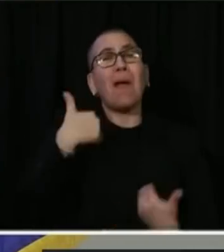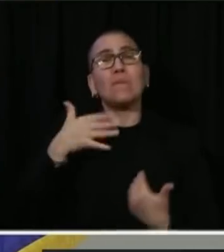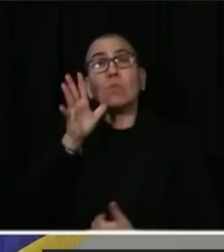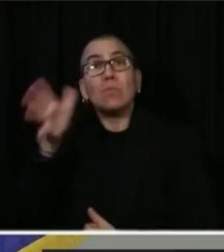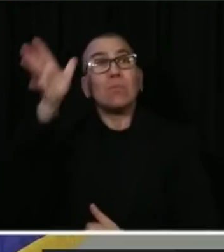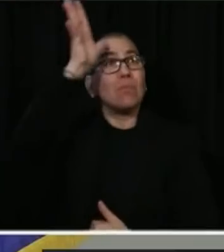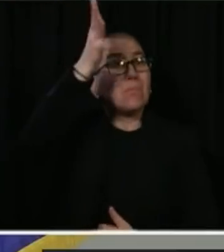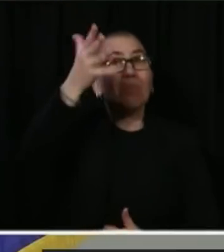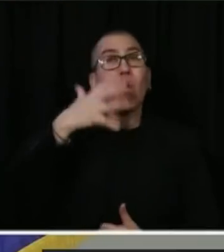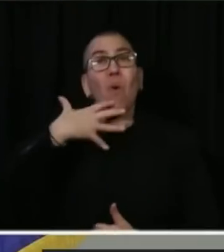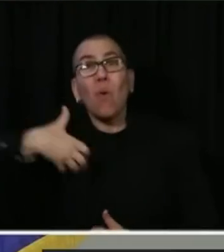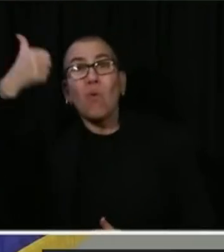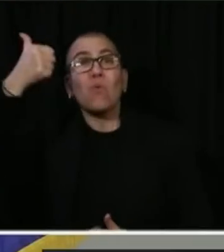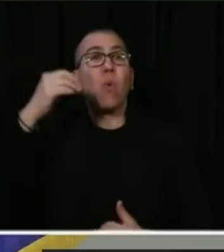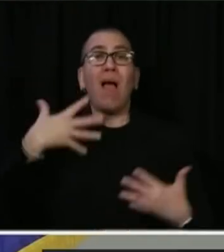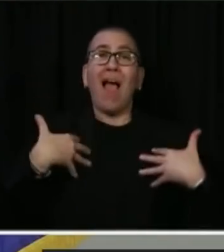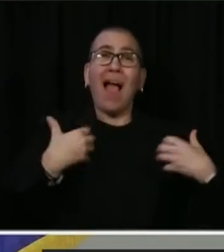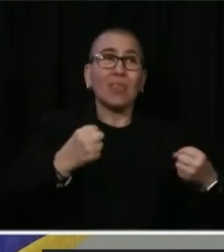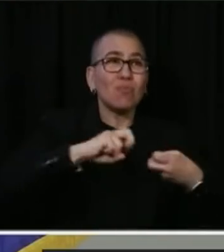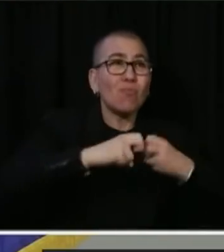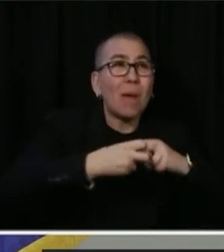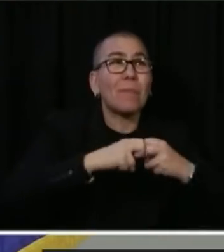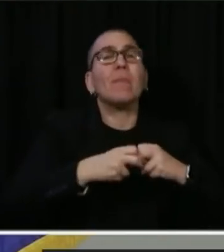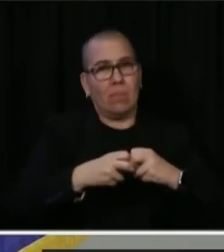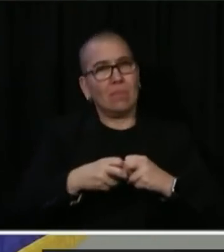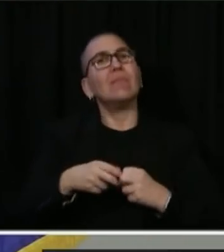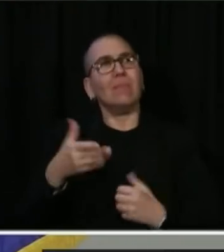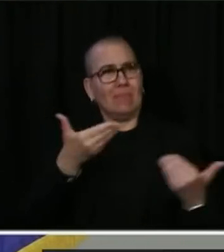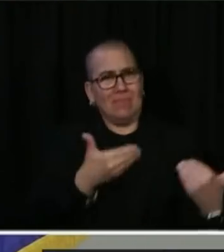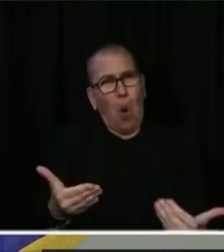THERE, YOUNGER PEOPLE WHO SAY LET'S LET THE VULNERABLE GET